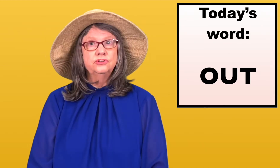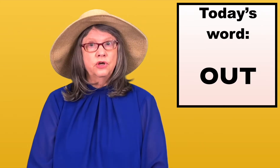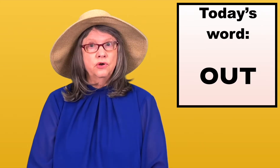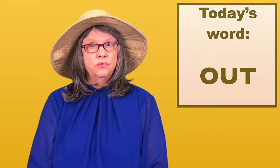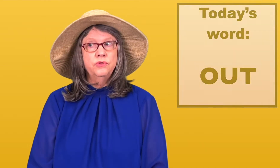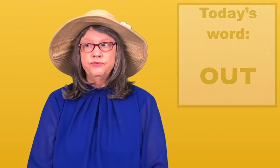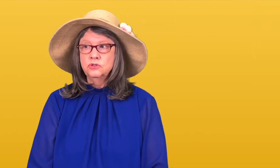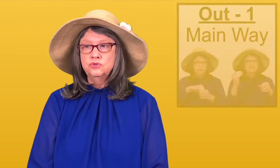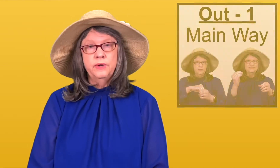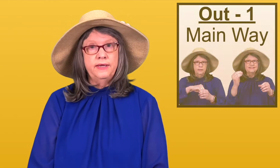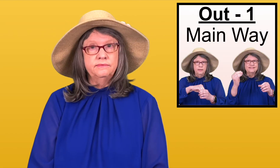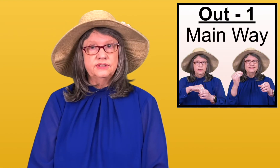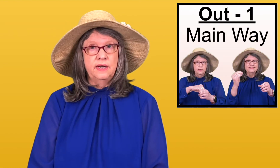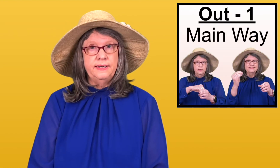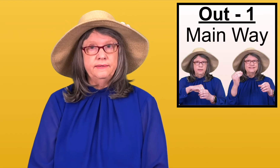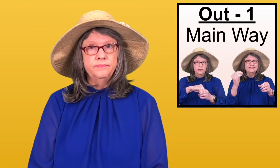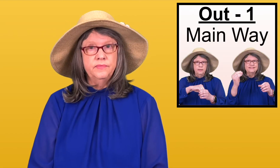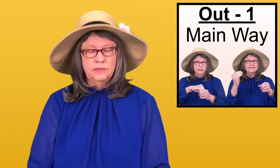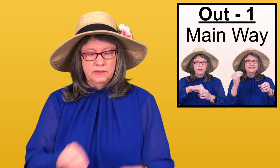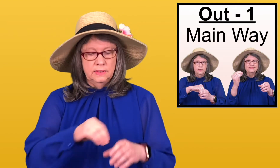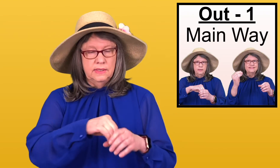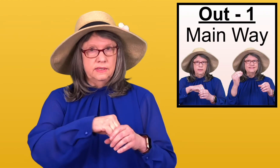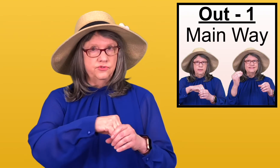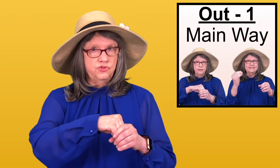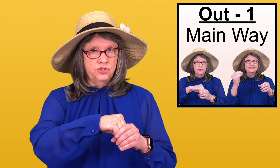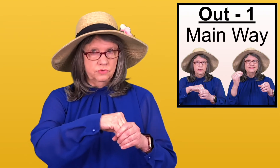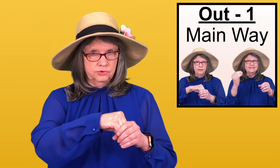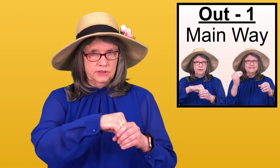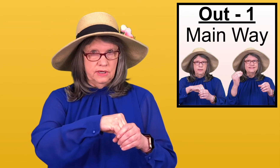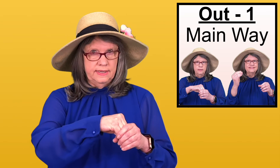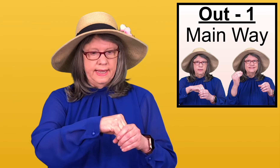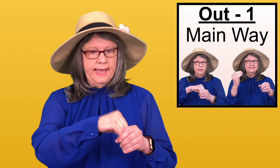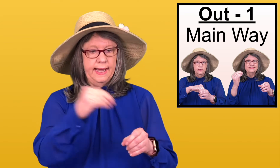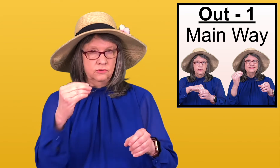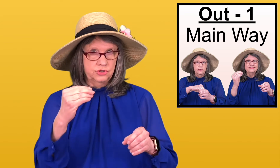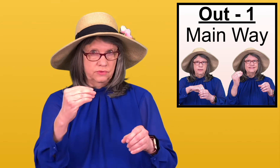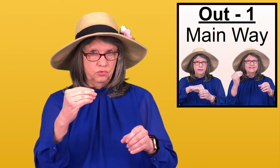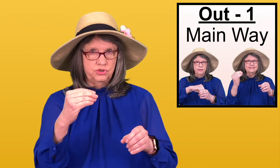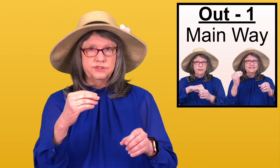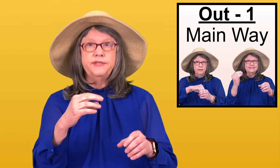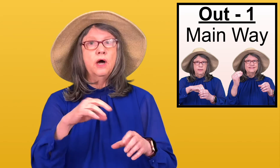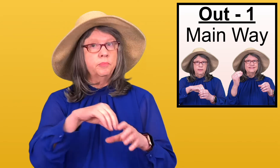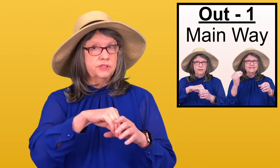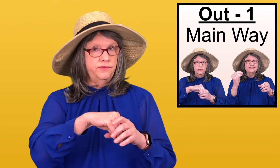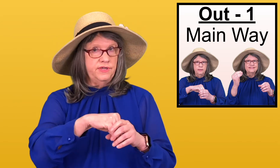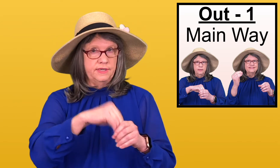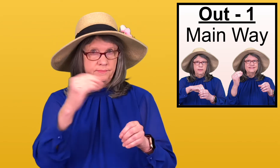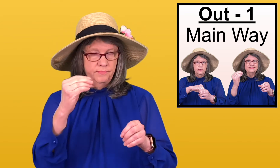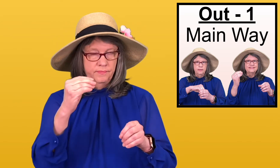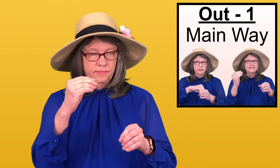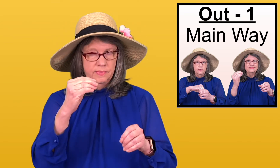So, the first way of signing is the general sign, OUT, which is the opposite of IN.